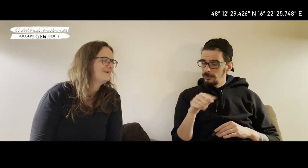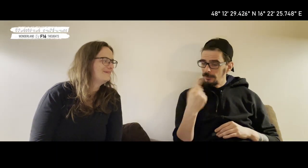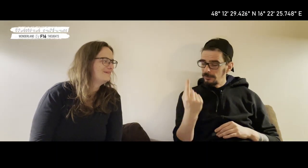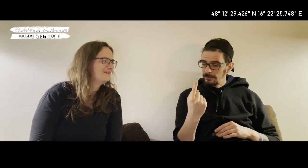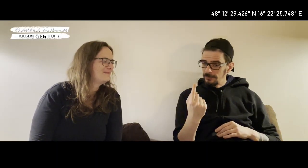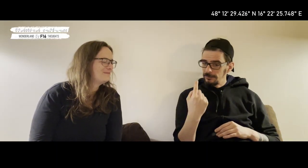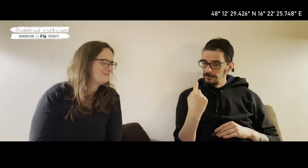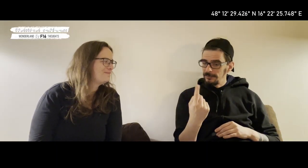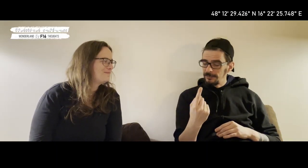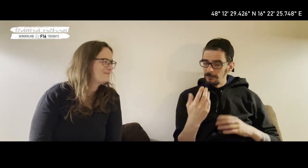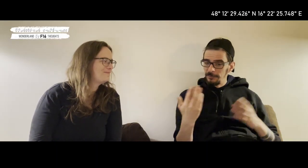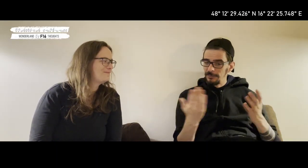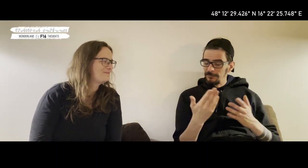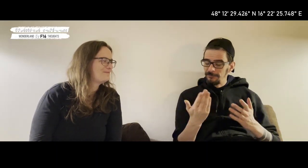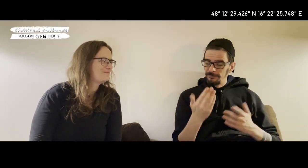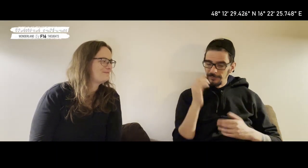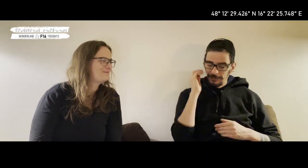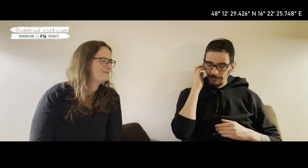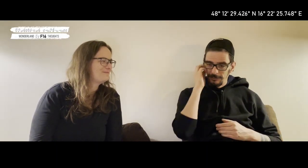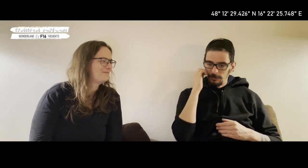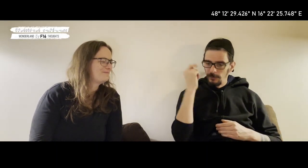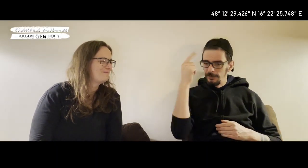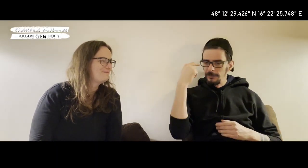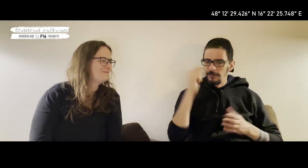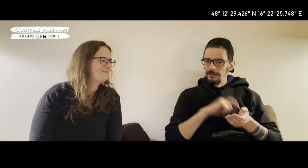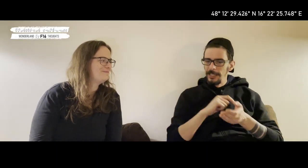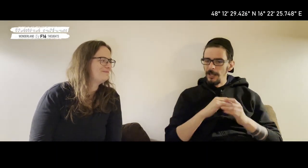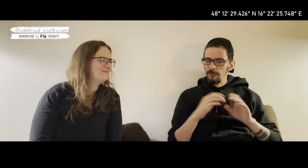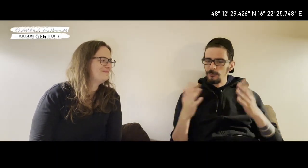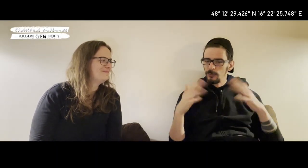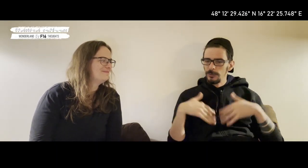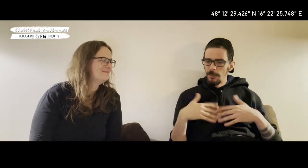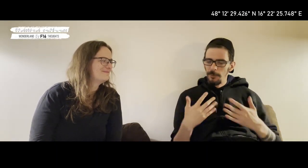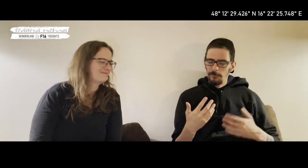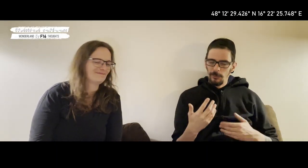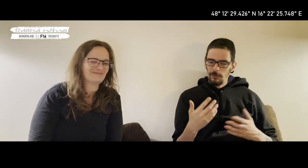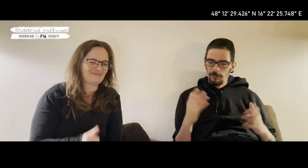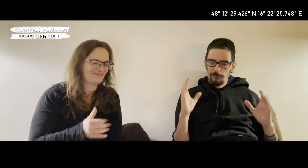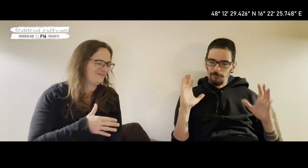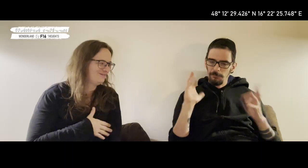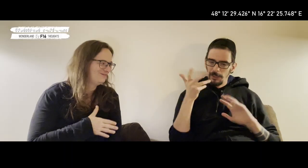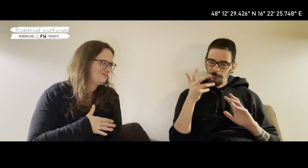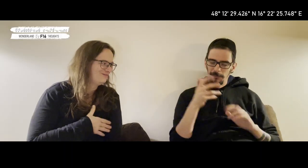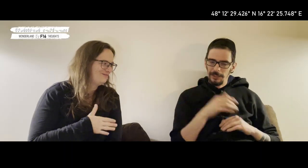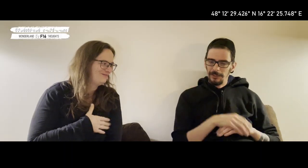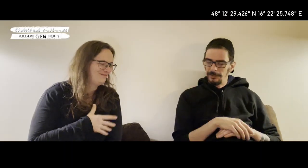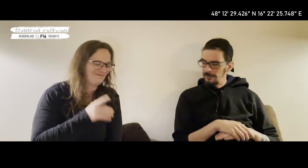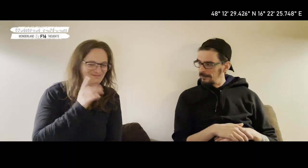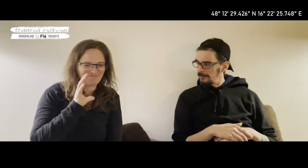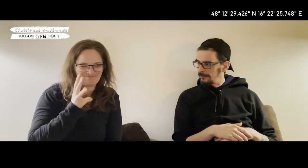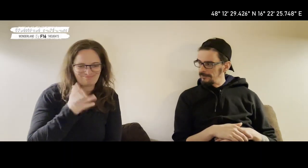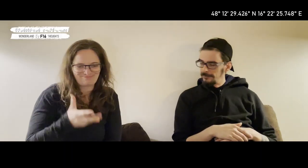I think the eldest daughter, is on the verge of a nervous breakdown and is slowly losing control.